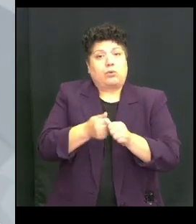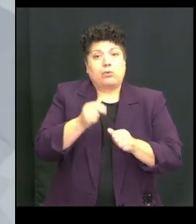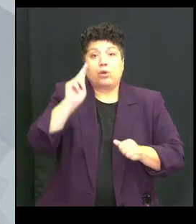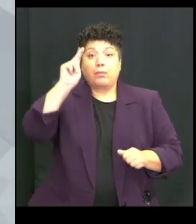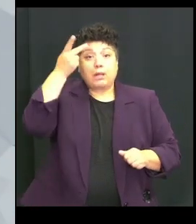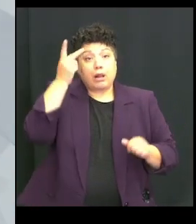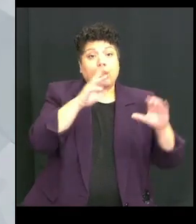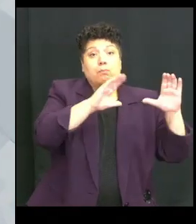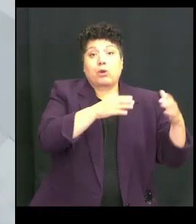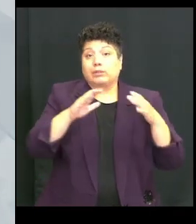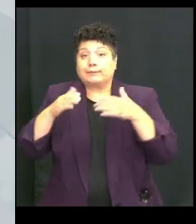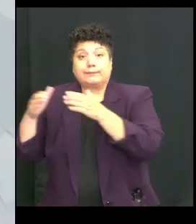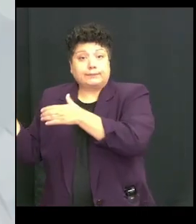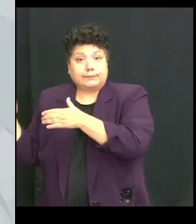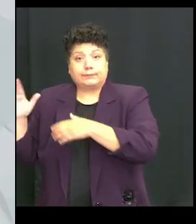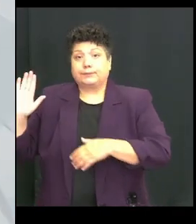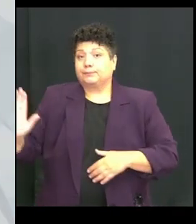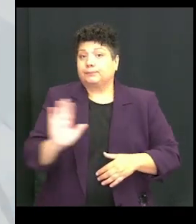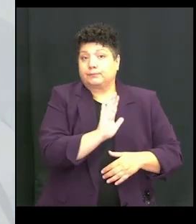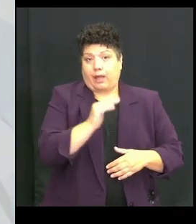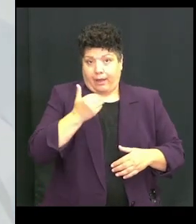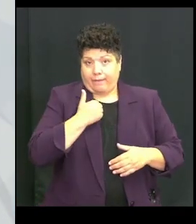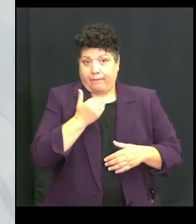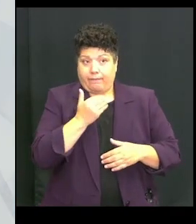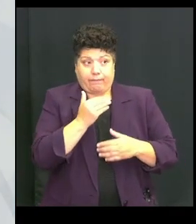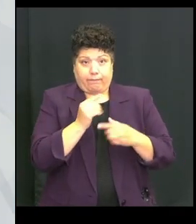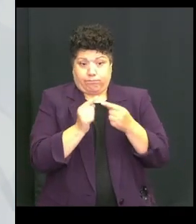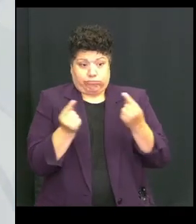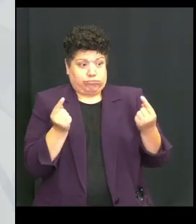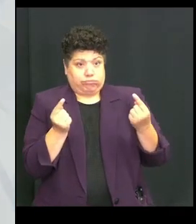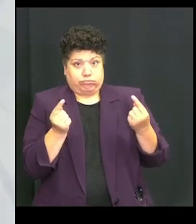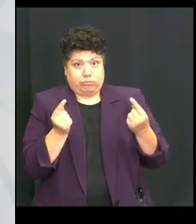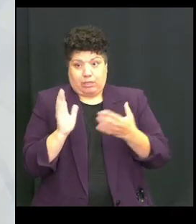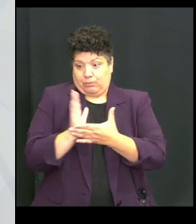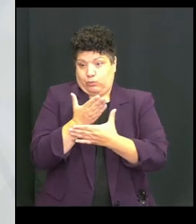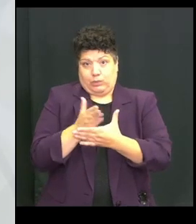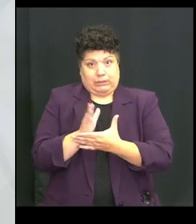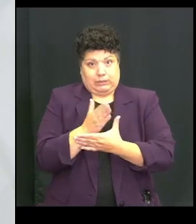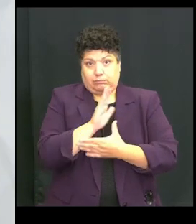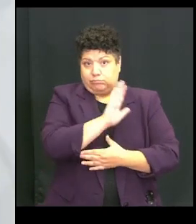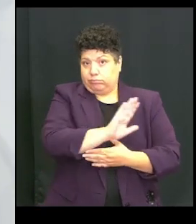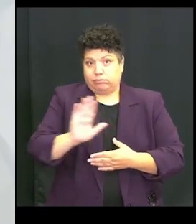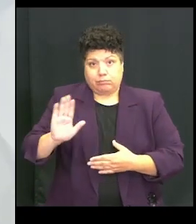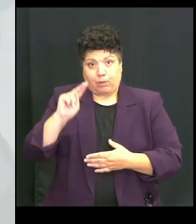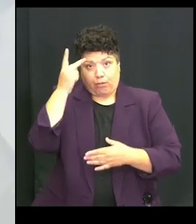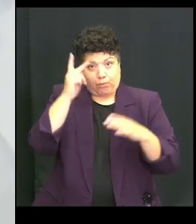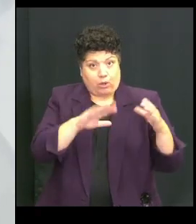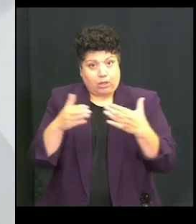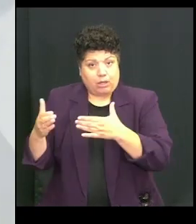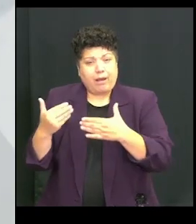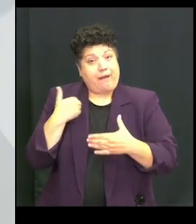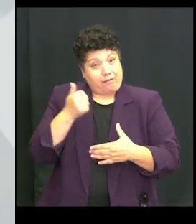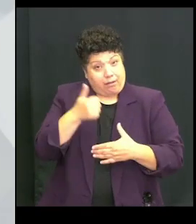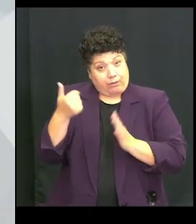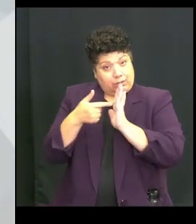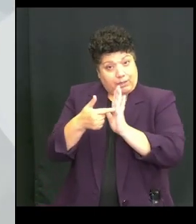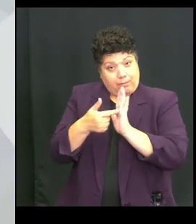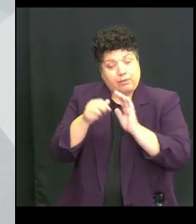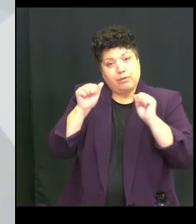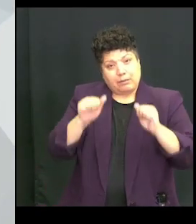and the divide between them, then what examples are out there to close that divide a little bit?